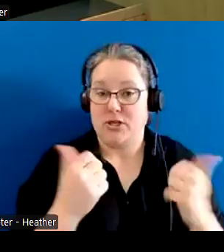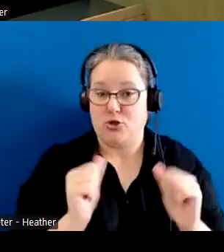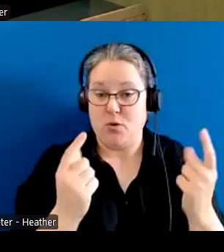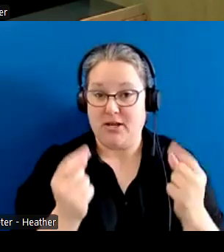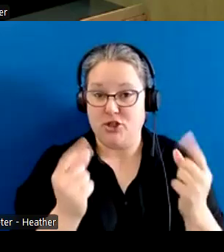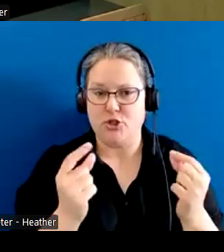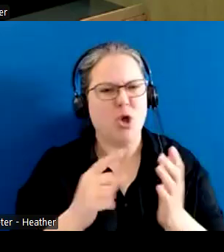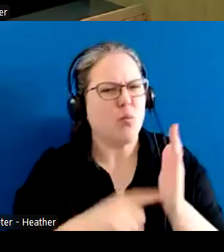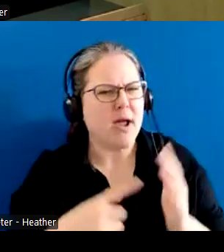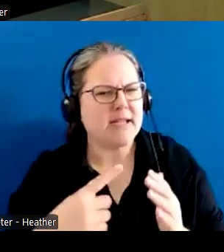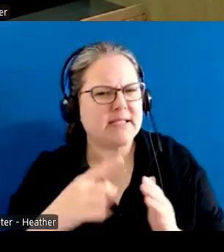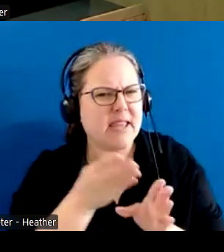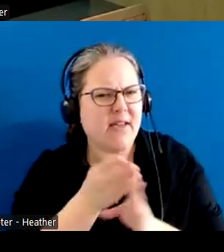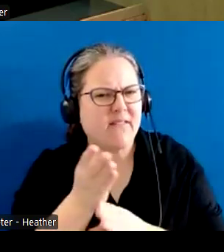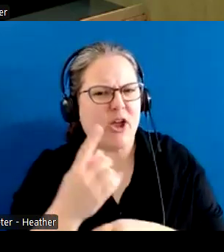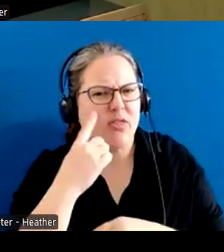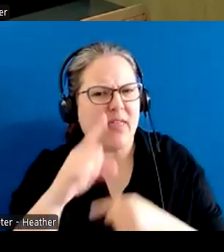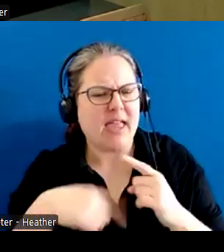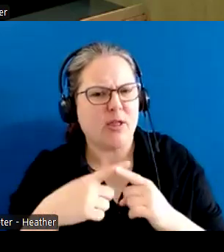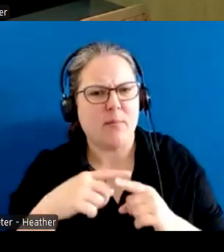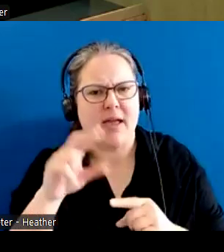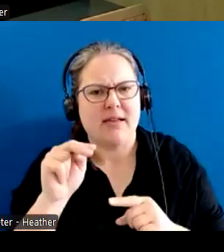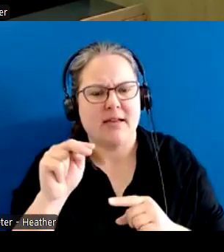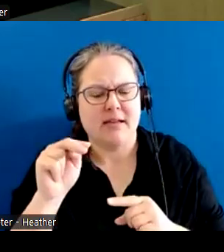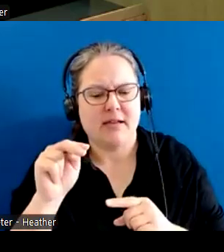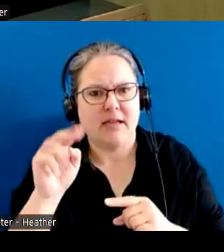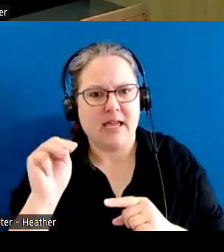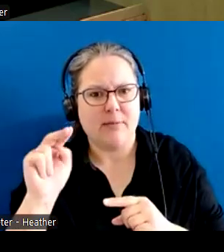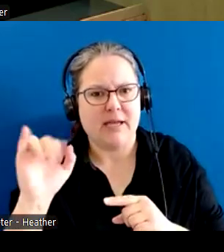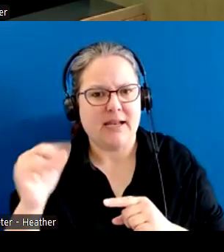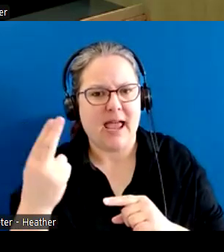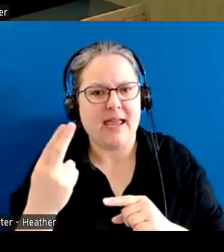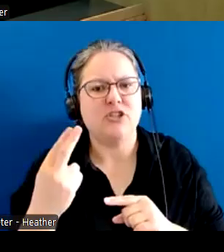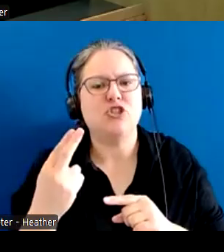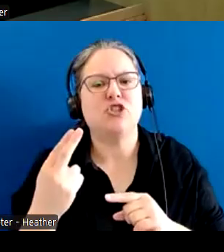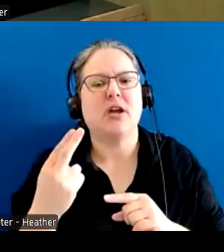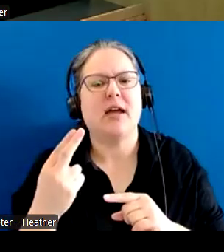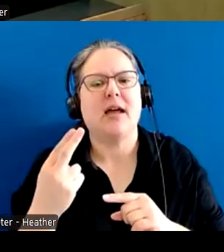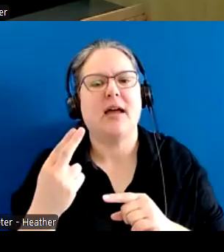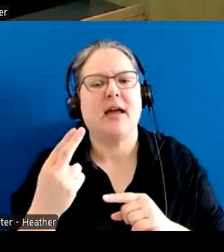of what does the field think about NI the NIMH's experimental therapeutics requirement and just